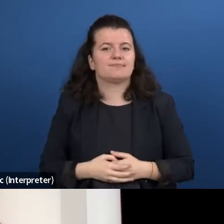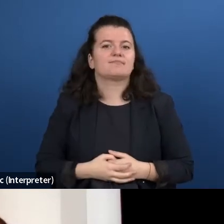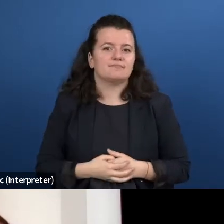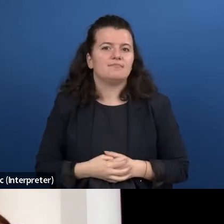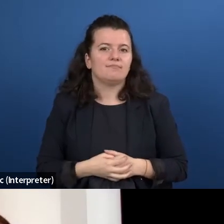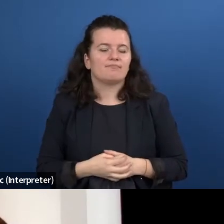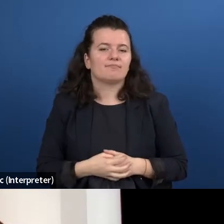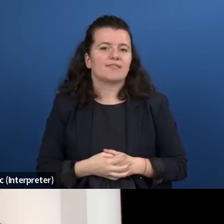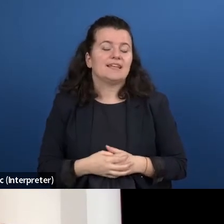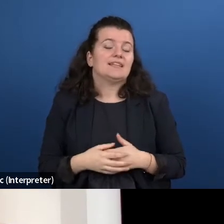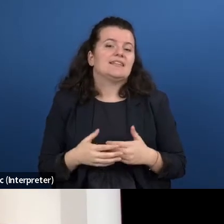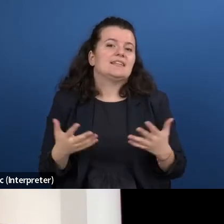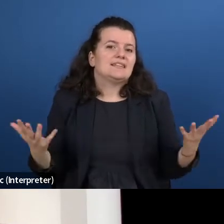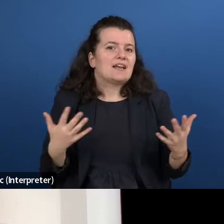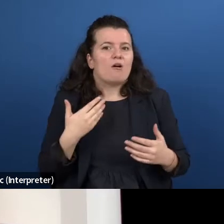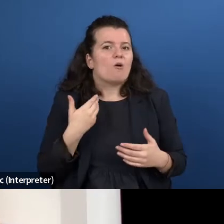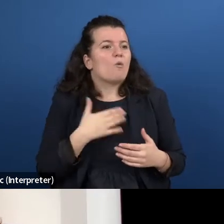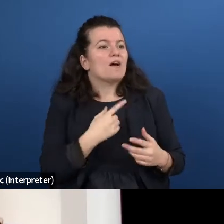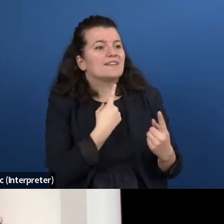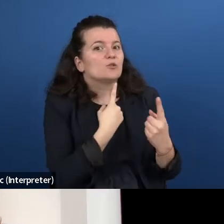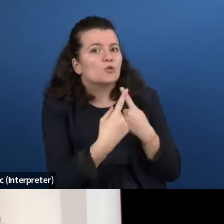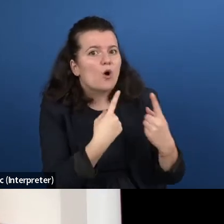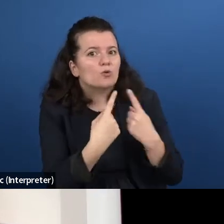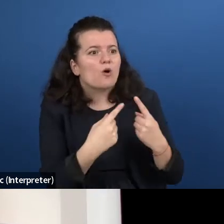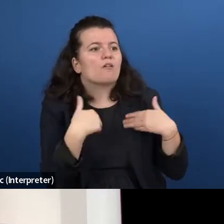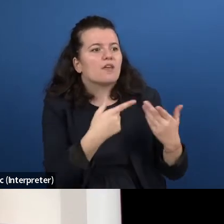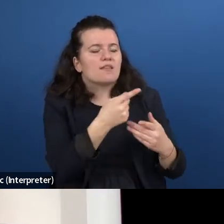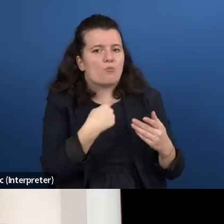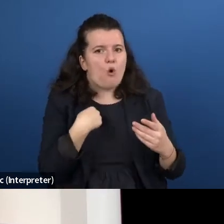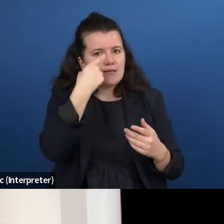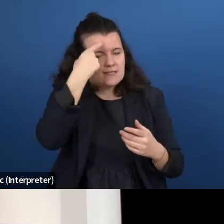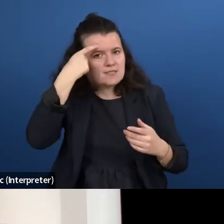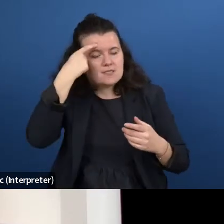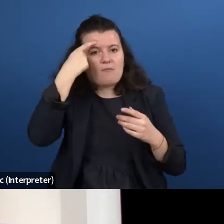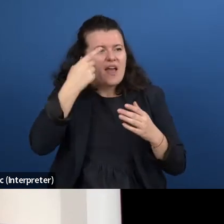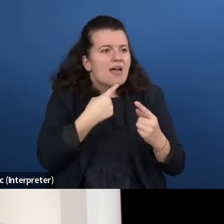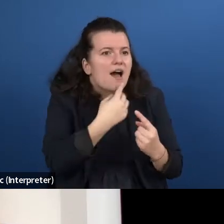We had different groups of informants, from members of the Civil Guard